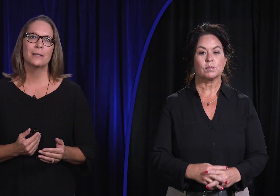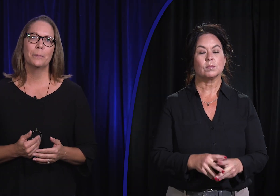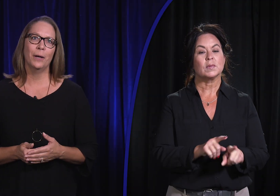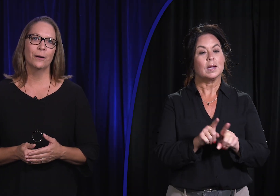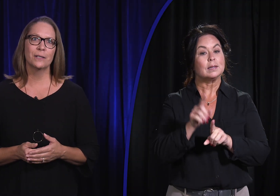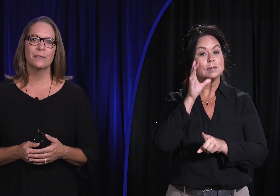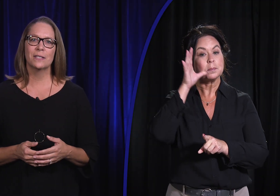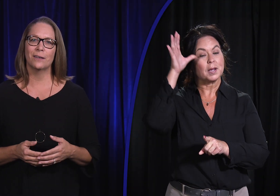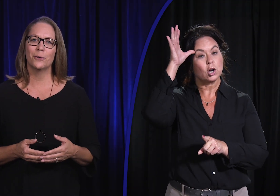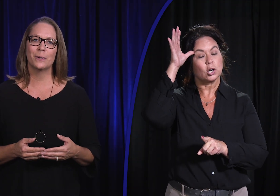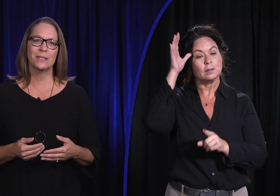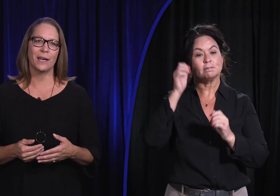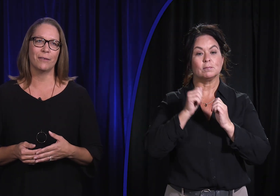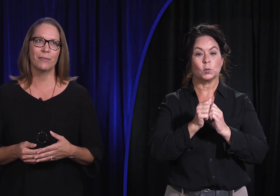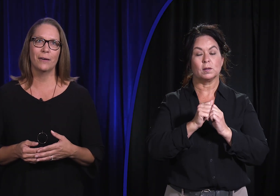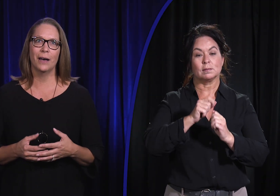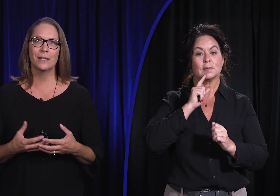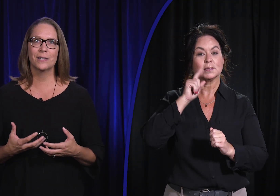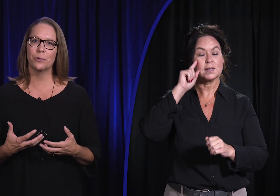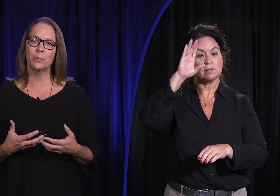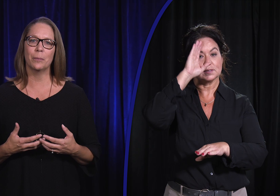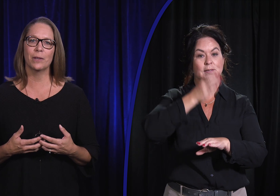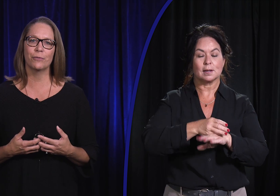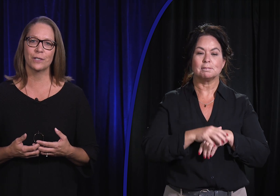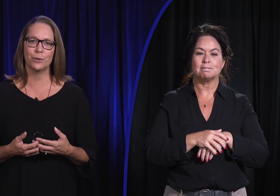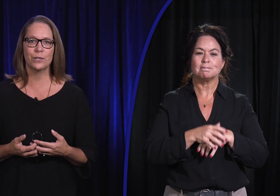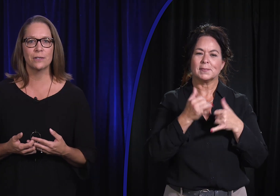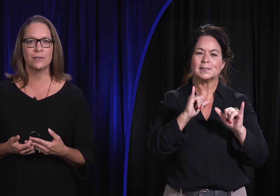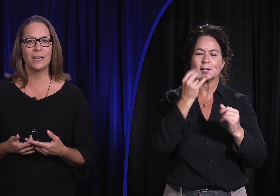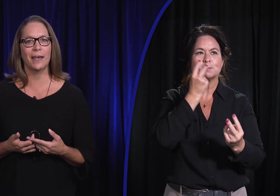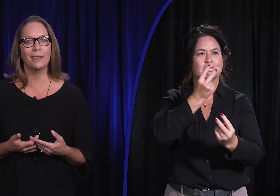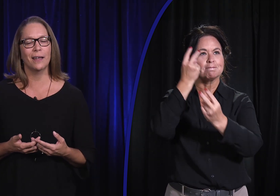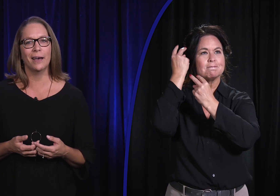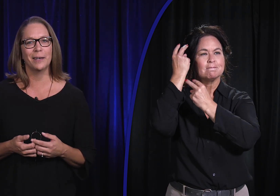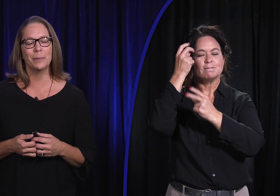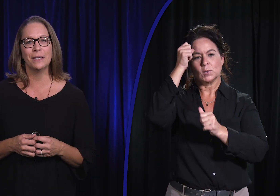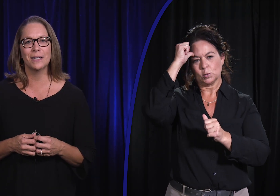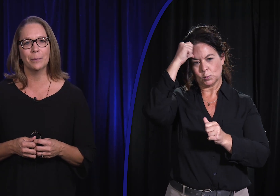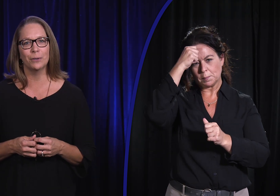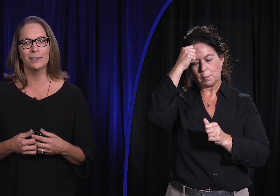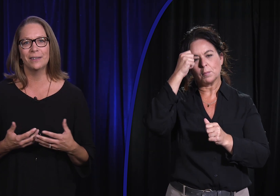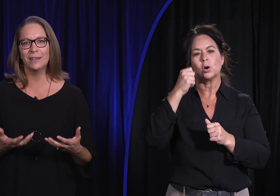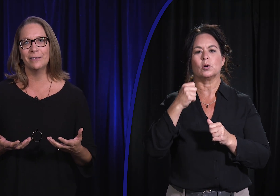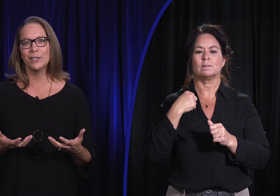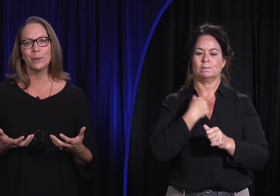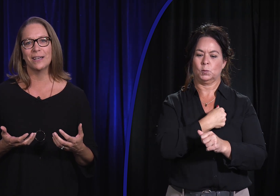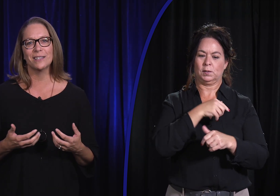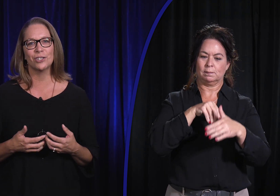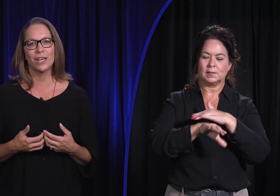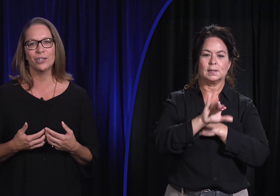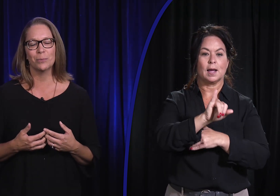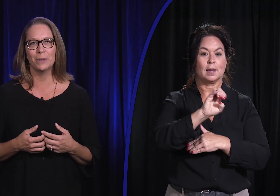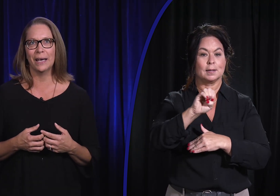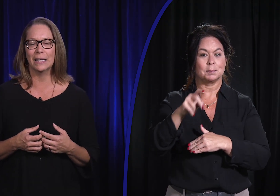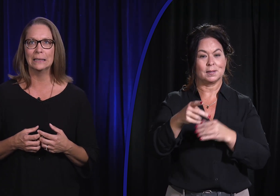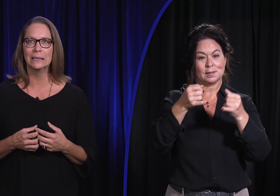As a parent of a son who is deaf, I still remember the frustrations of sitting at that IEP table, the individualized education plan.